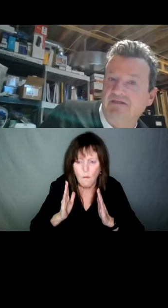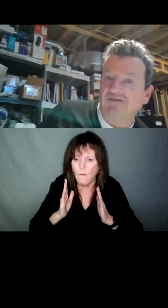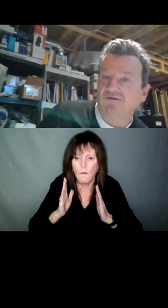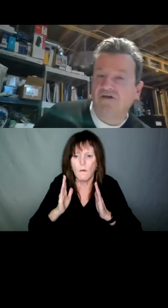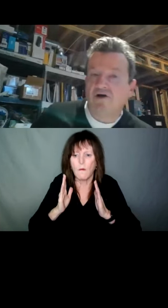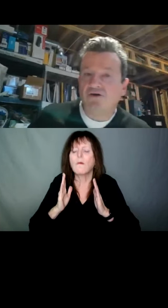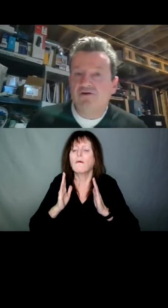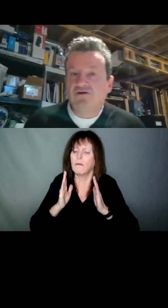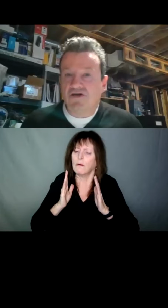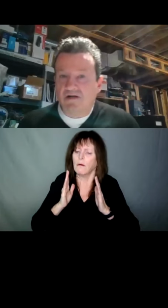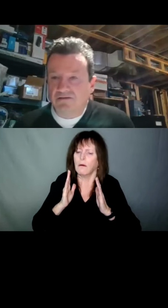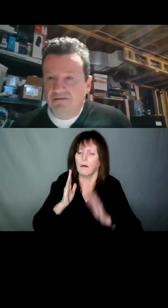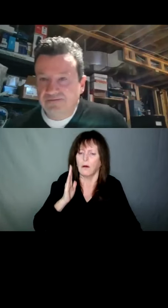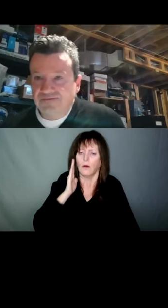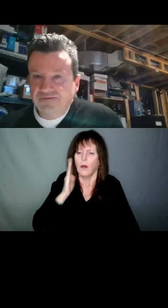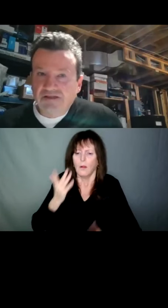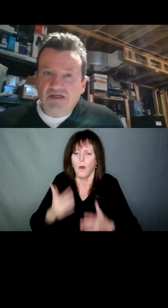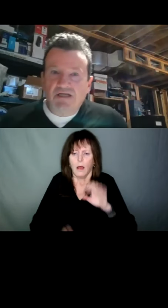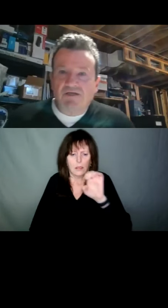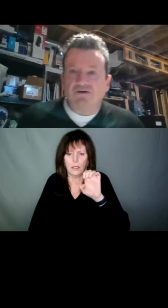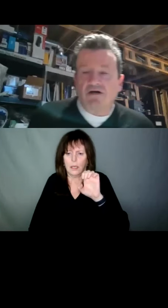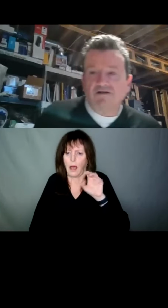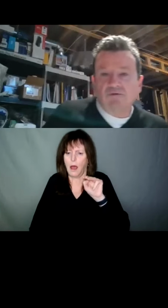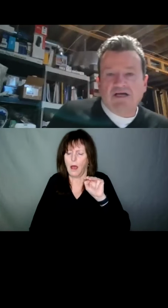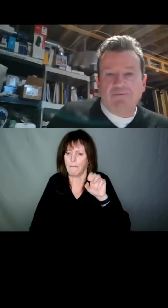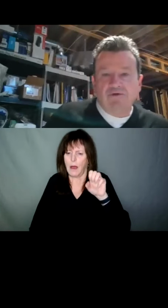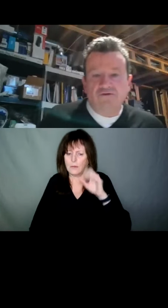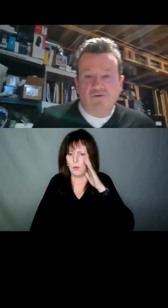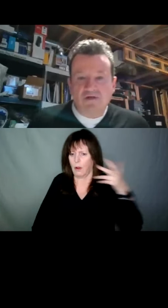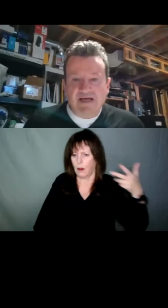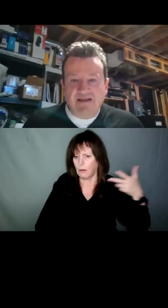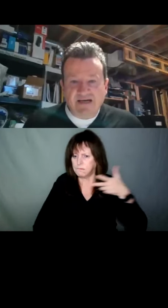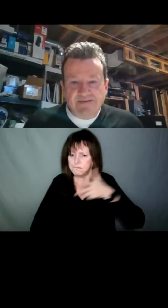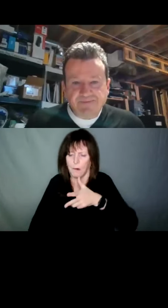are making arrangements for EMS